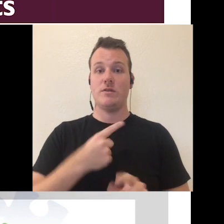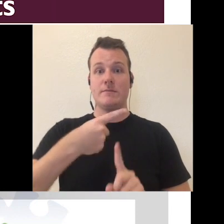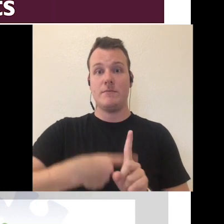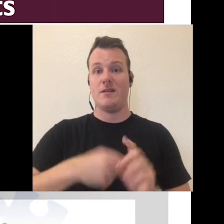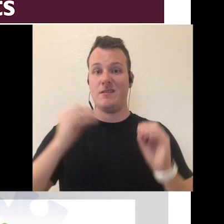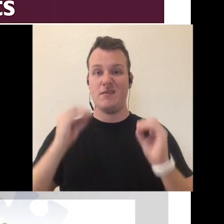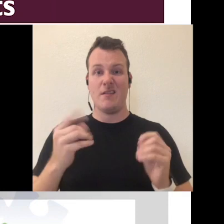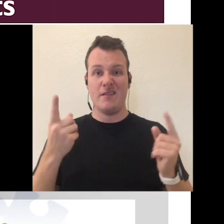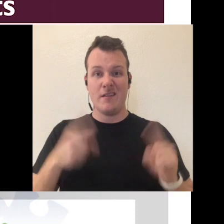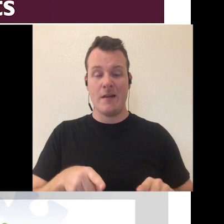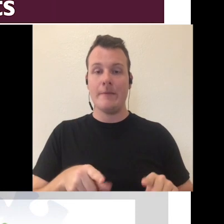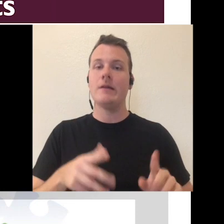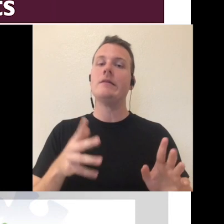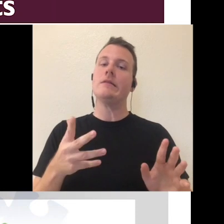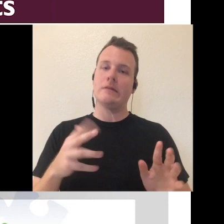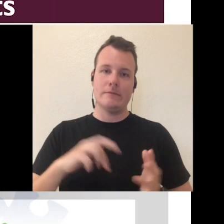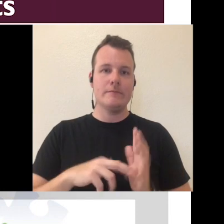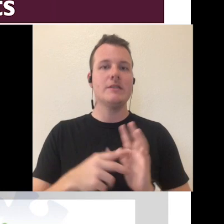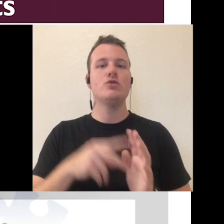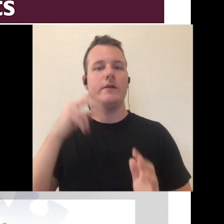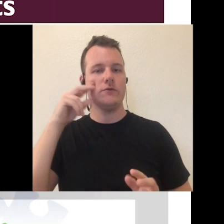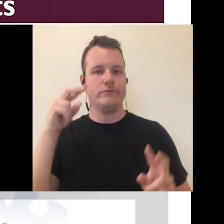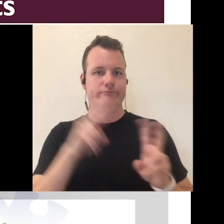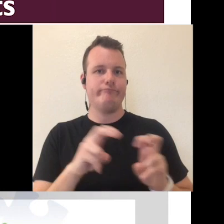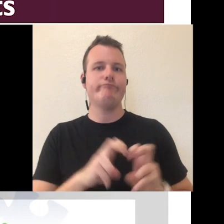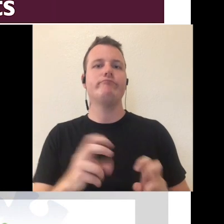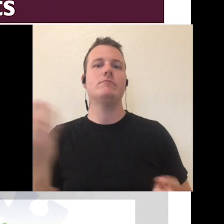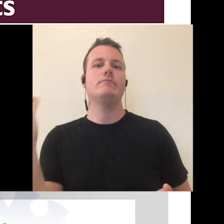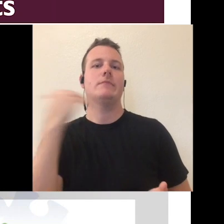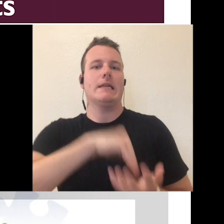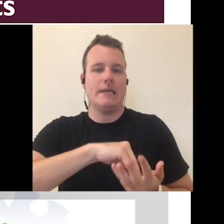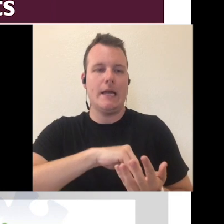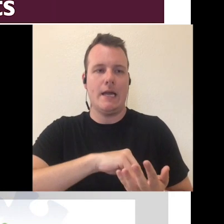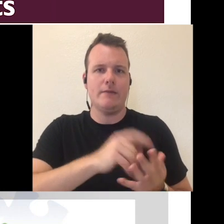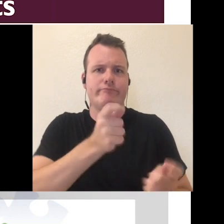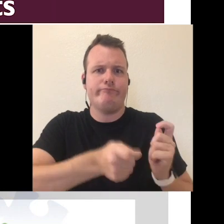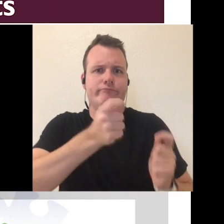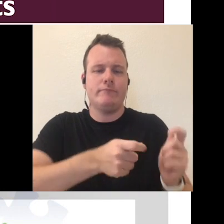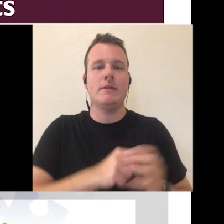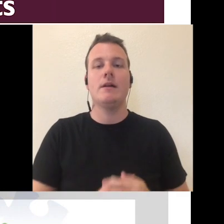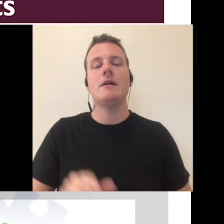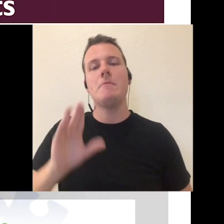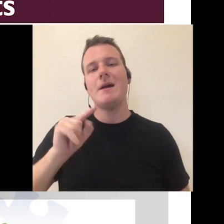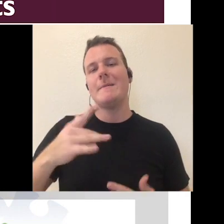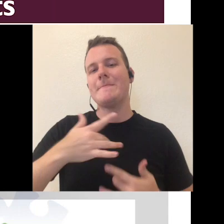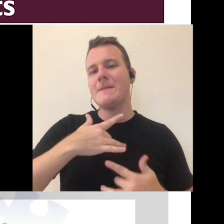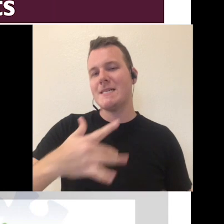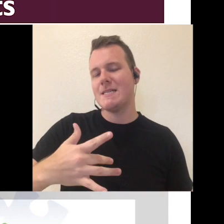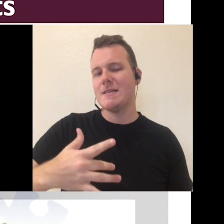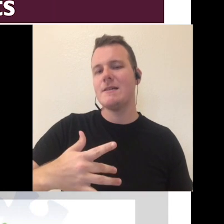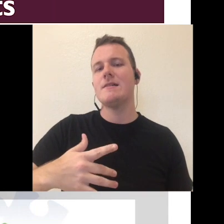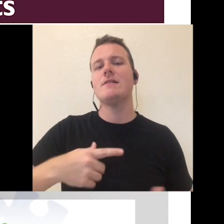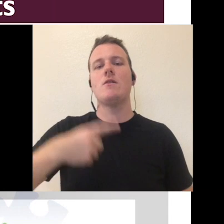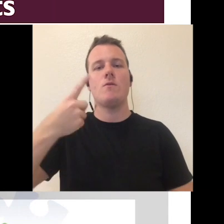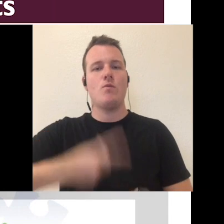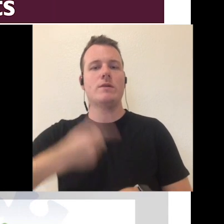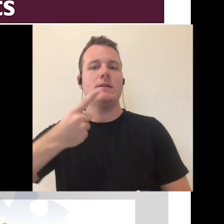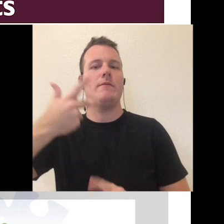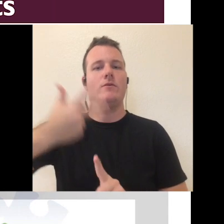nothing happens, then you know that you really need to revisit it immediately so you can make things happen. But generally you revisit it once a